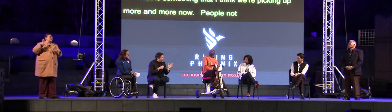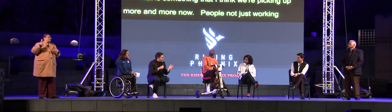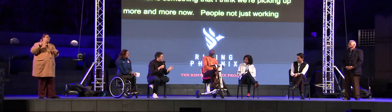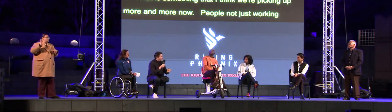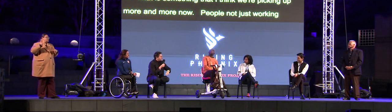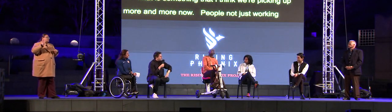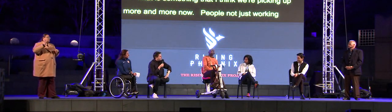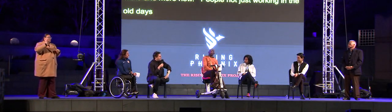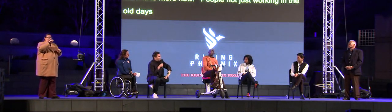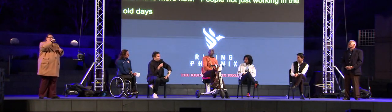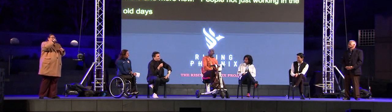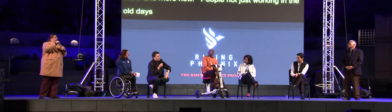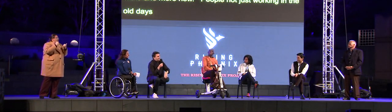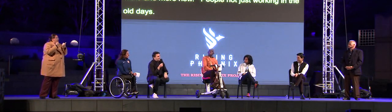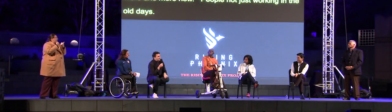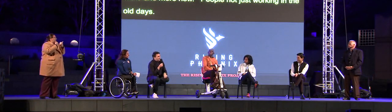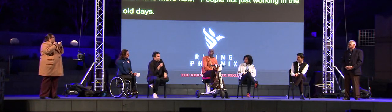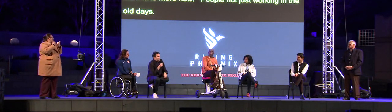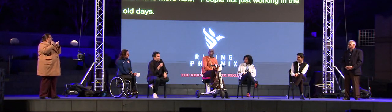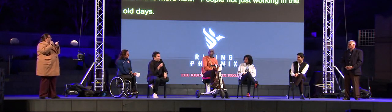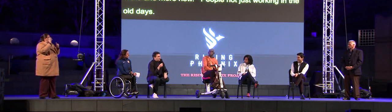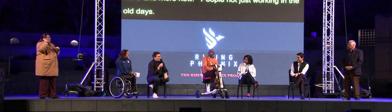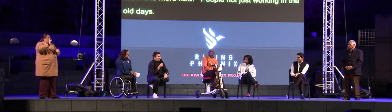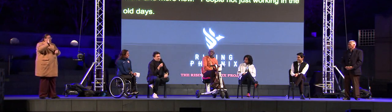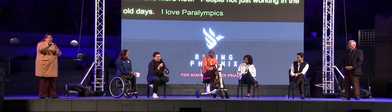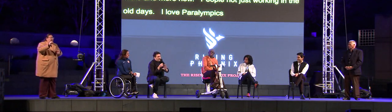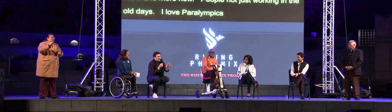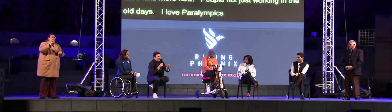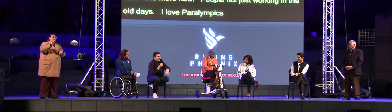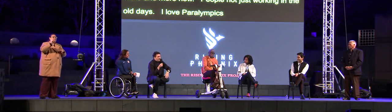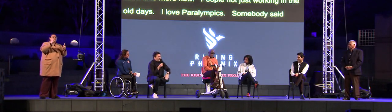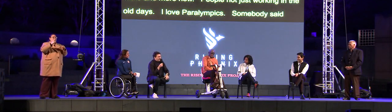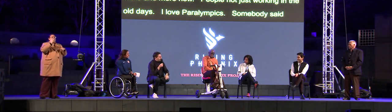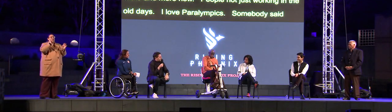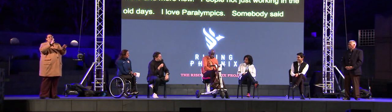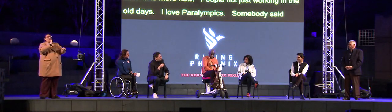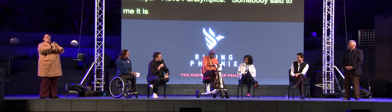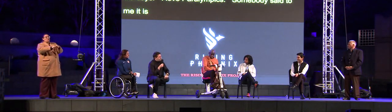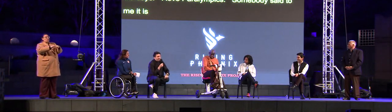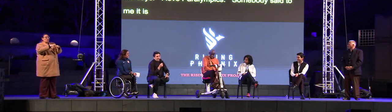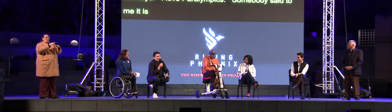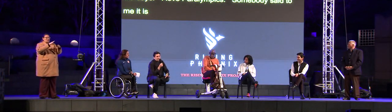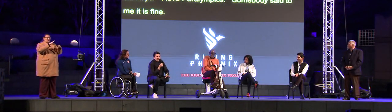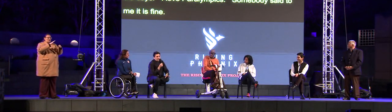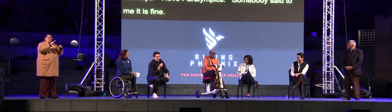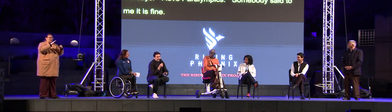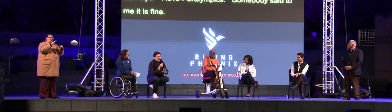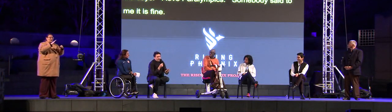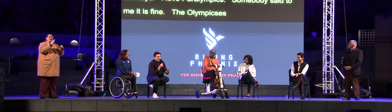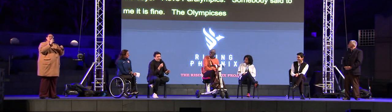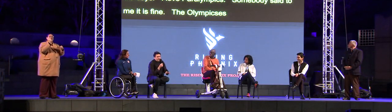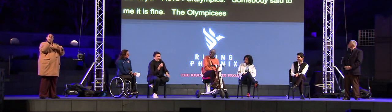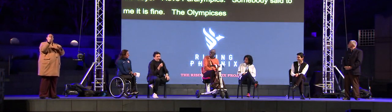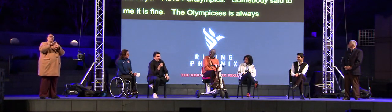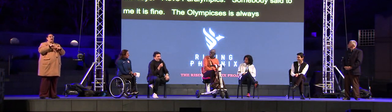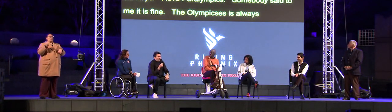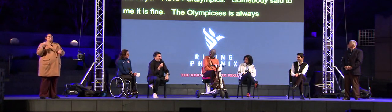I love the Paralympics. Somebody said to me on the 2012 Project, they said, it's fine. The Olympics is always 11 out of 10. It's fine.